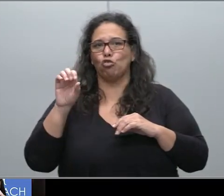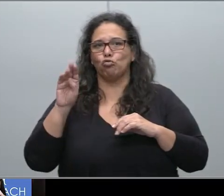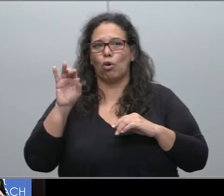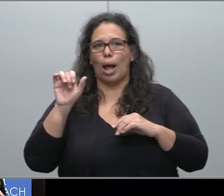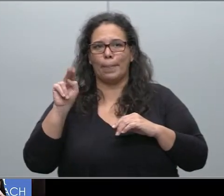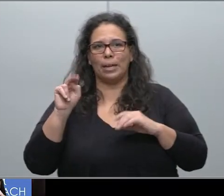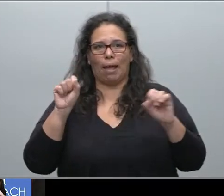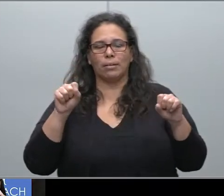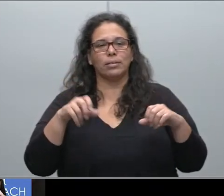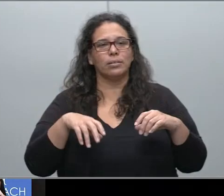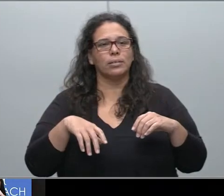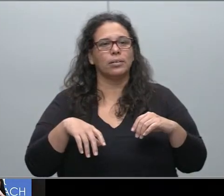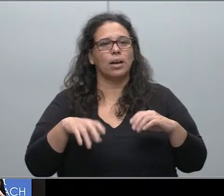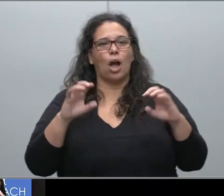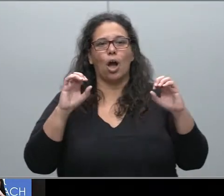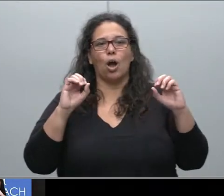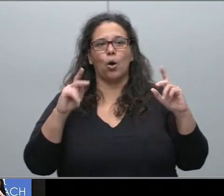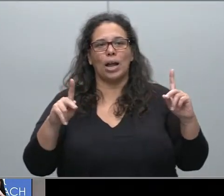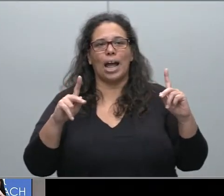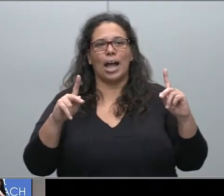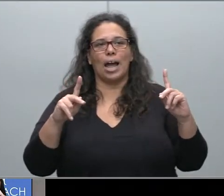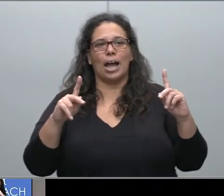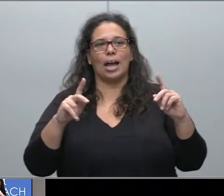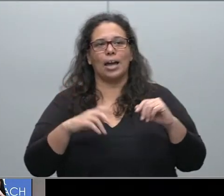down here have experienced the same thing like I do